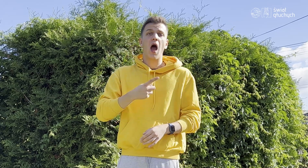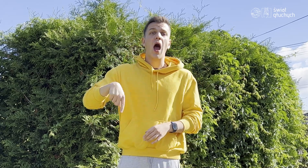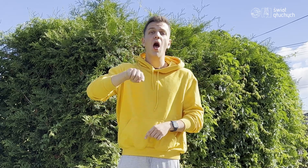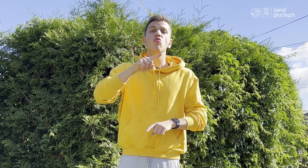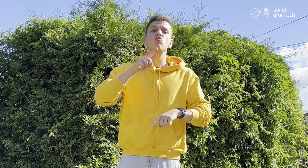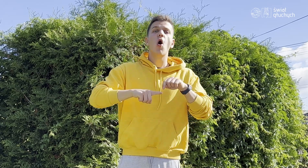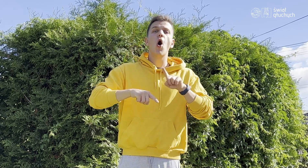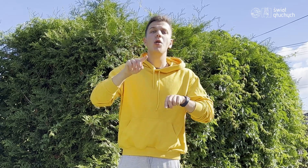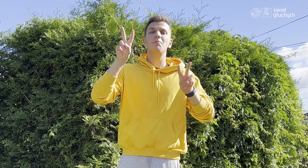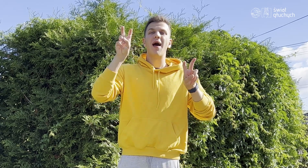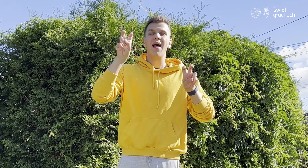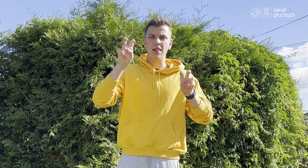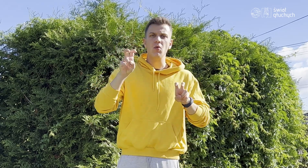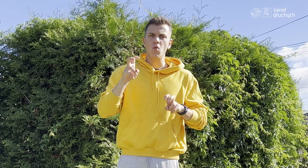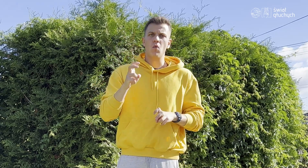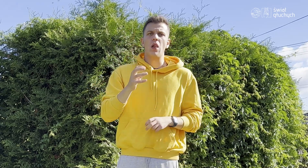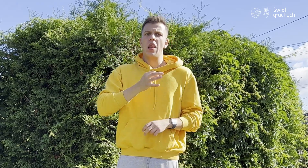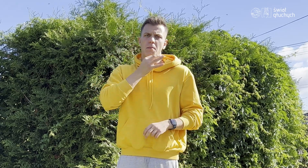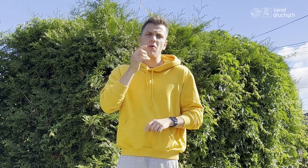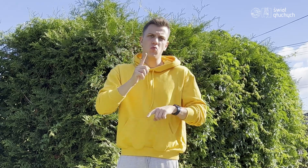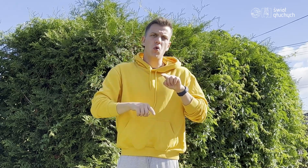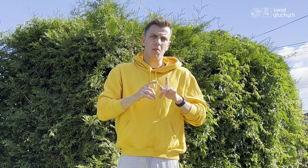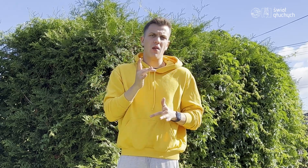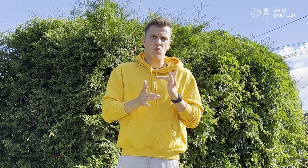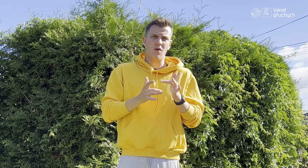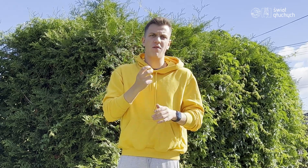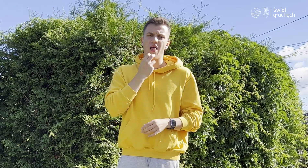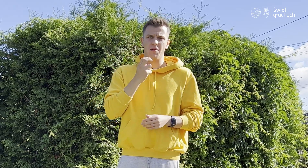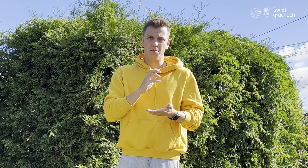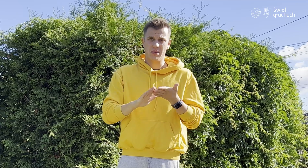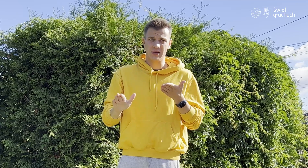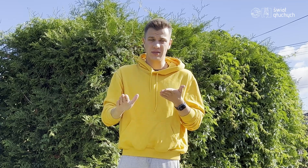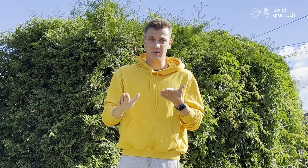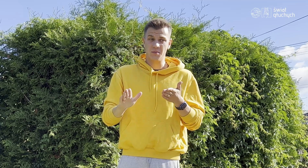And there are normal bikes for normal people.